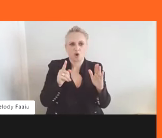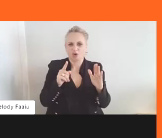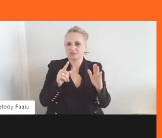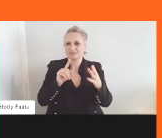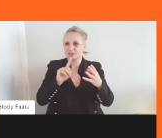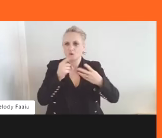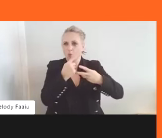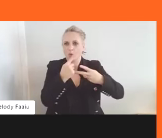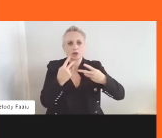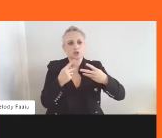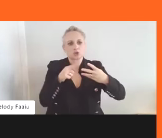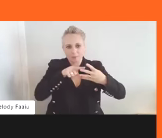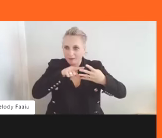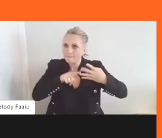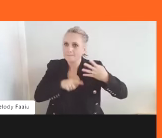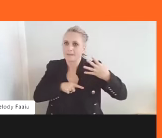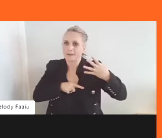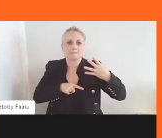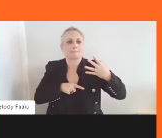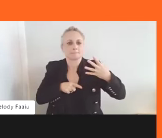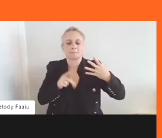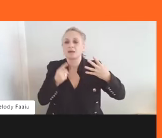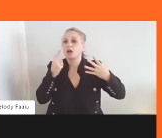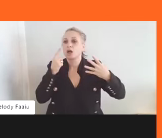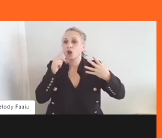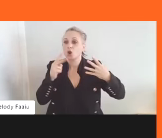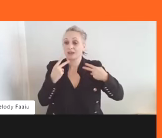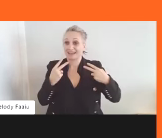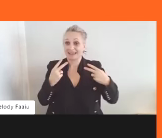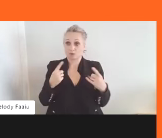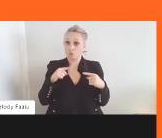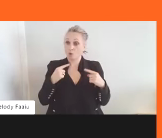researchers, what we're doing; the perspective of the building